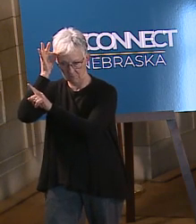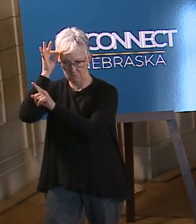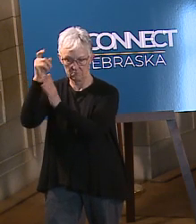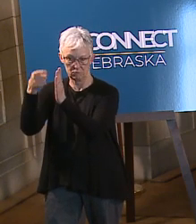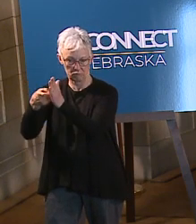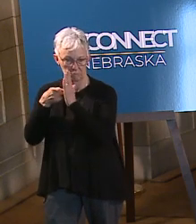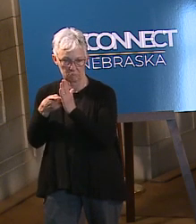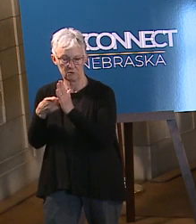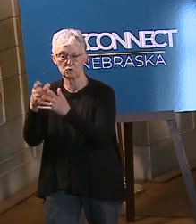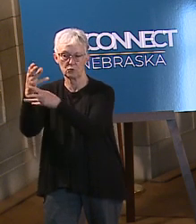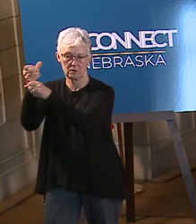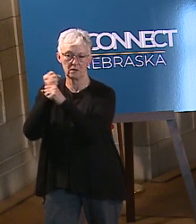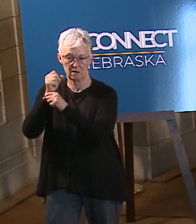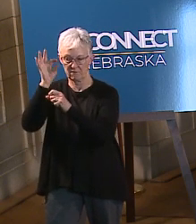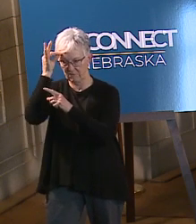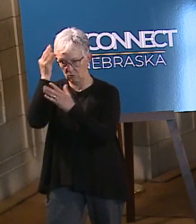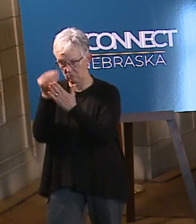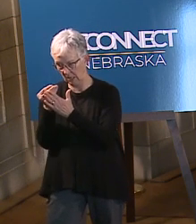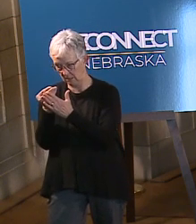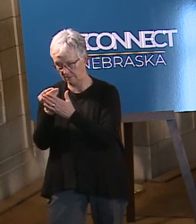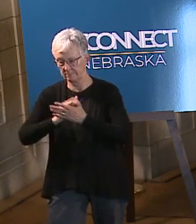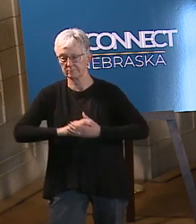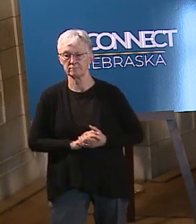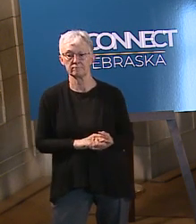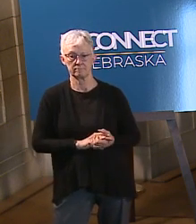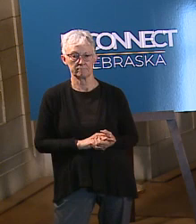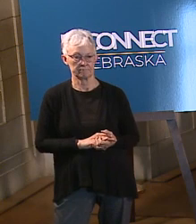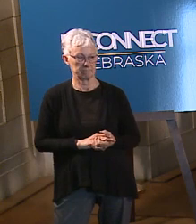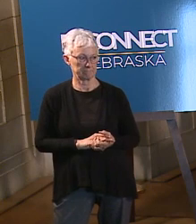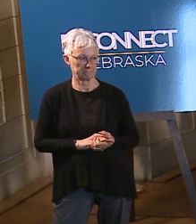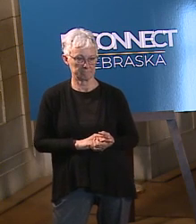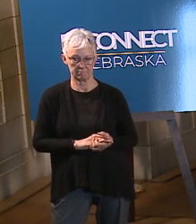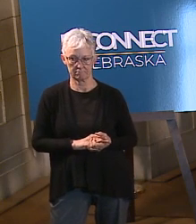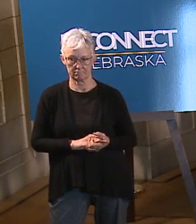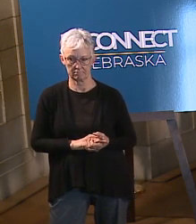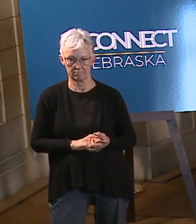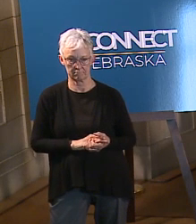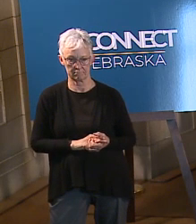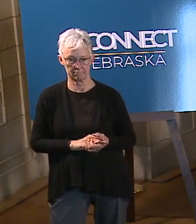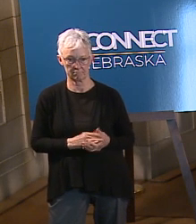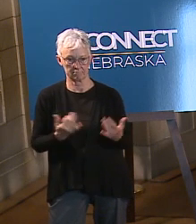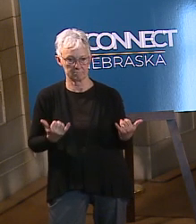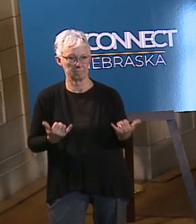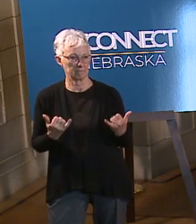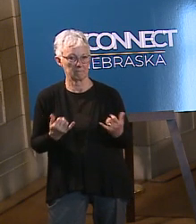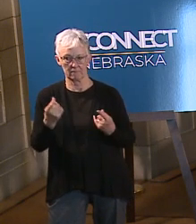IT TO MAKE SURE WE ARE IN